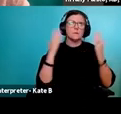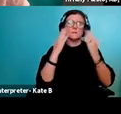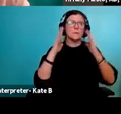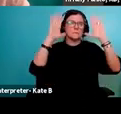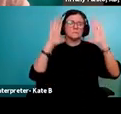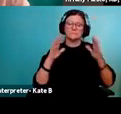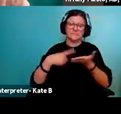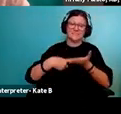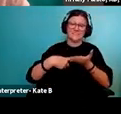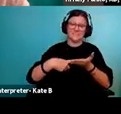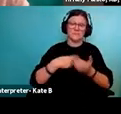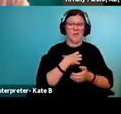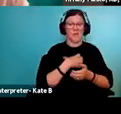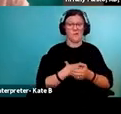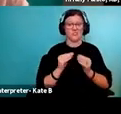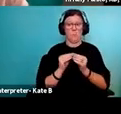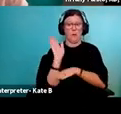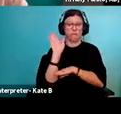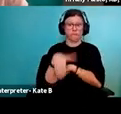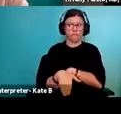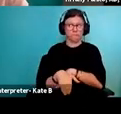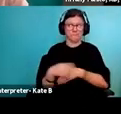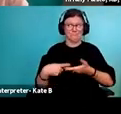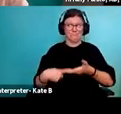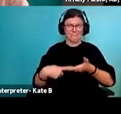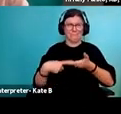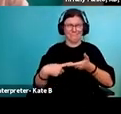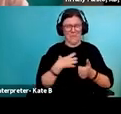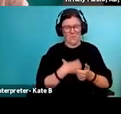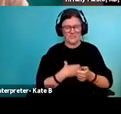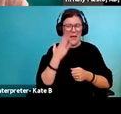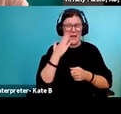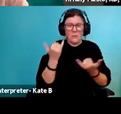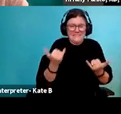and I wish we could keep talking all day, because I know we have just touched the tip